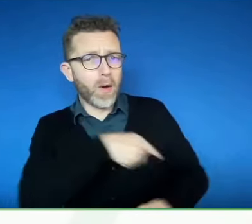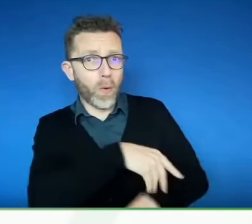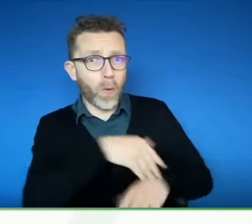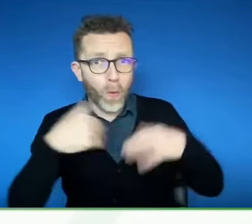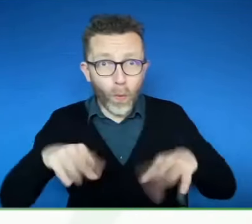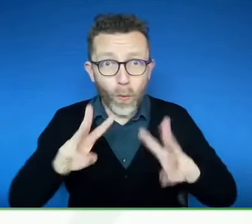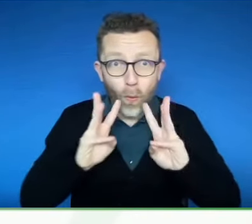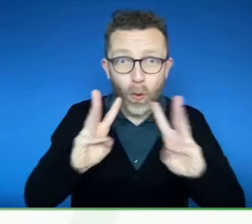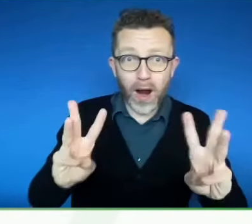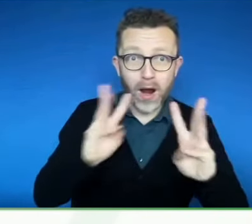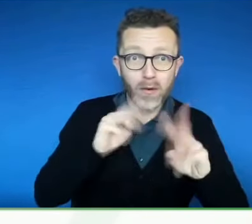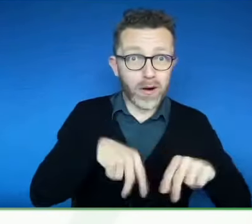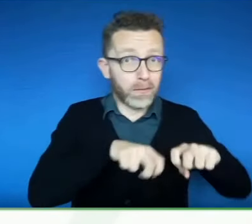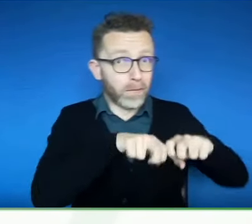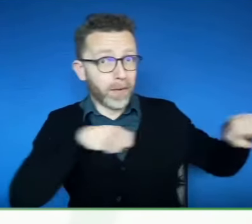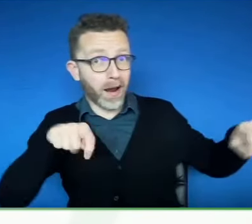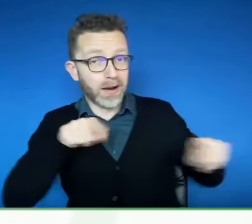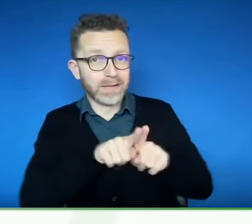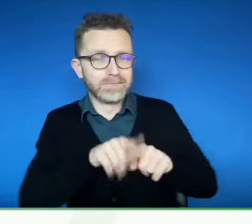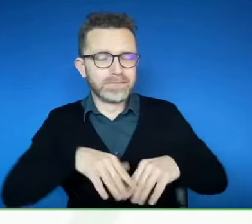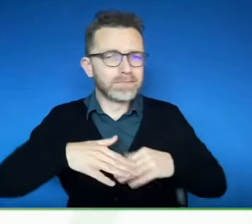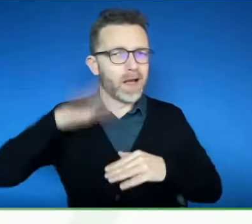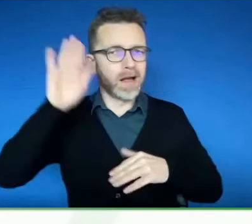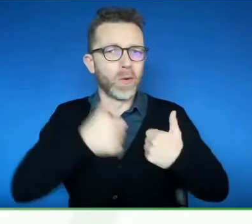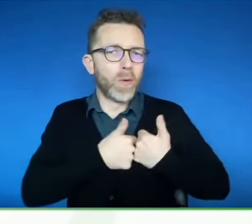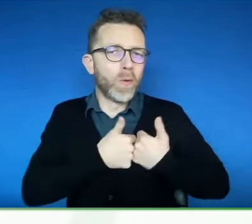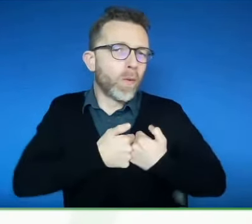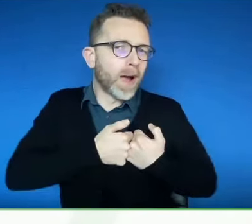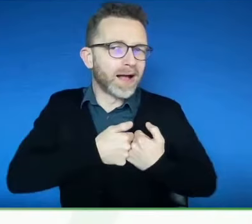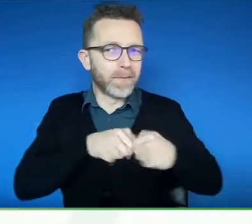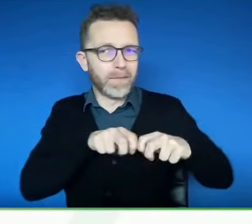We have to manage, but this is also the exciting part of the